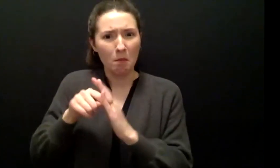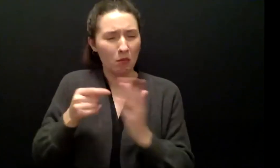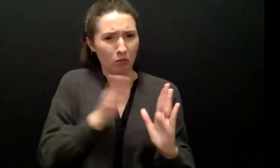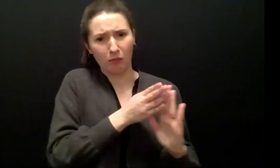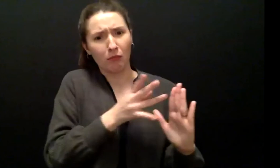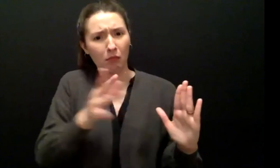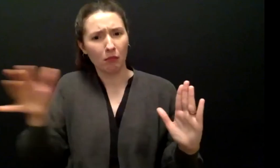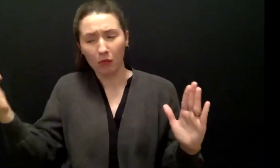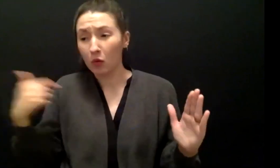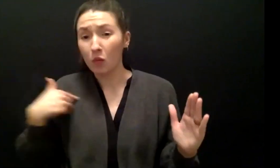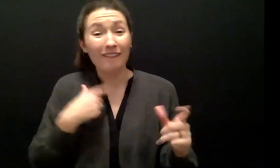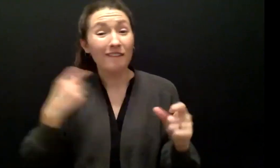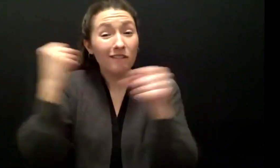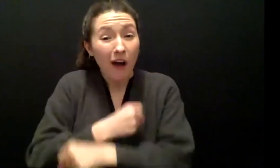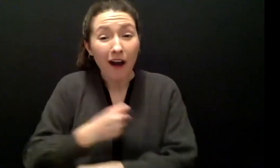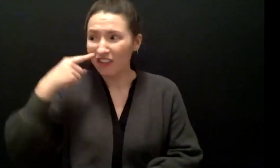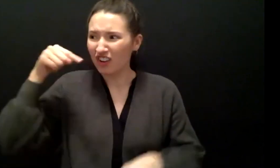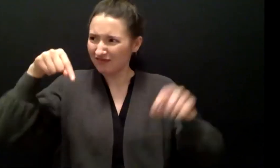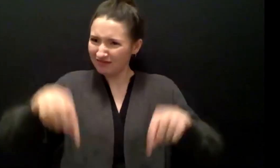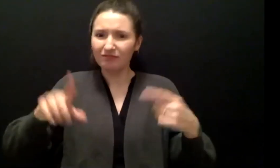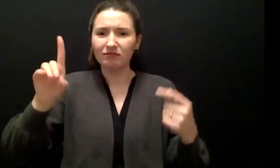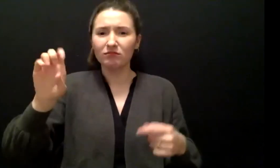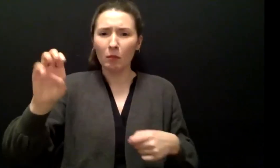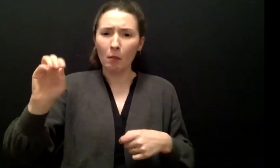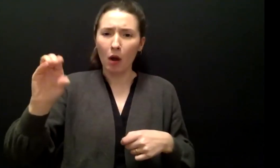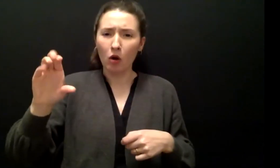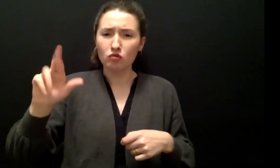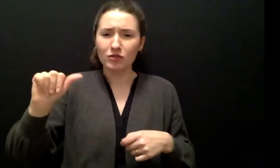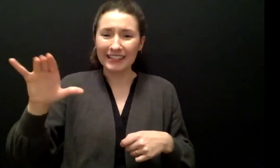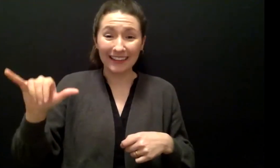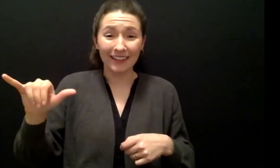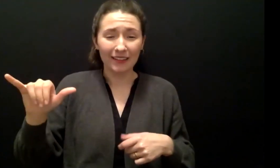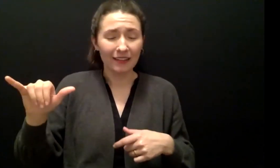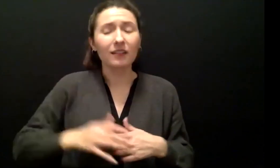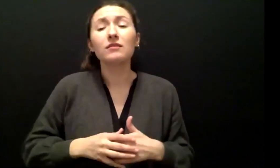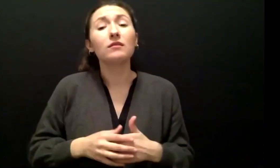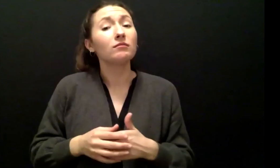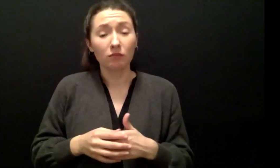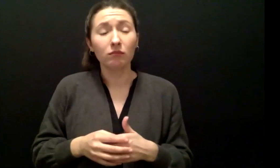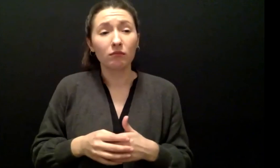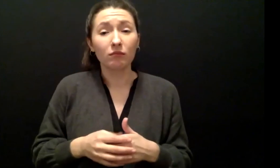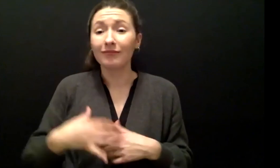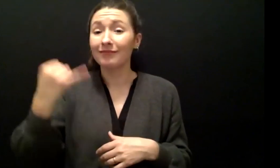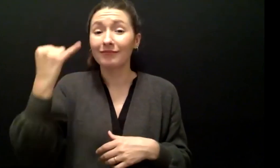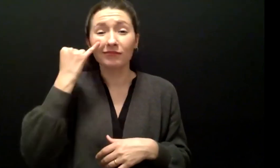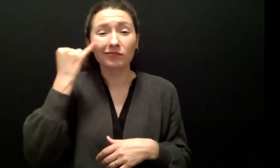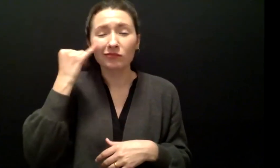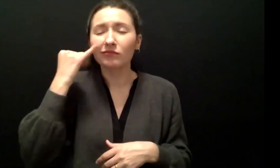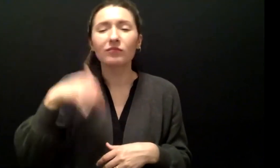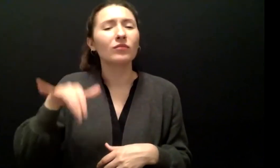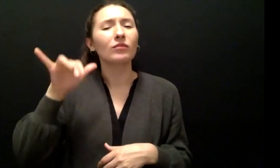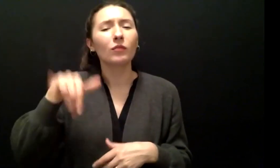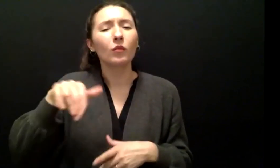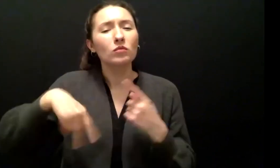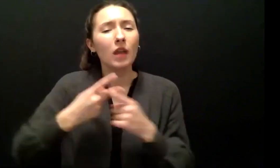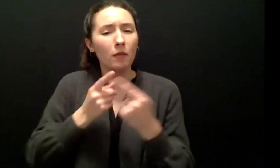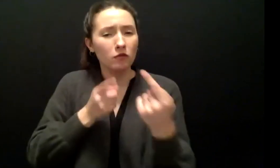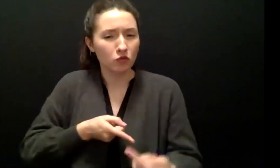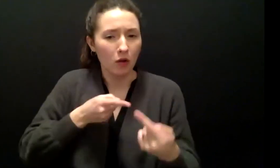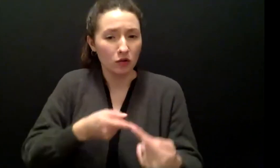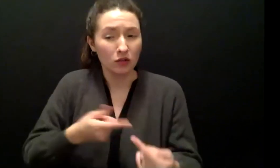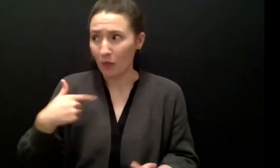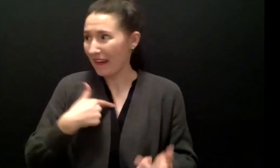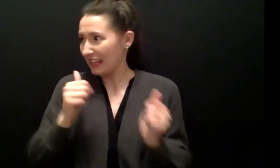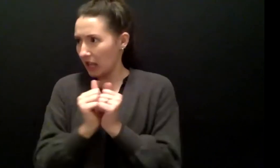have never felt that they, that there was an irresponsibility that they were not cognizant